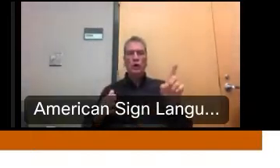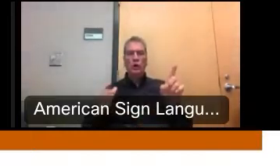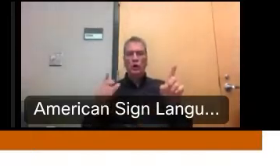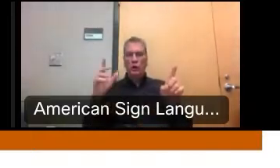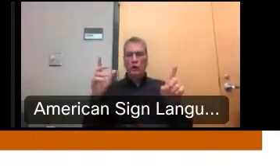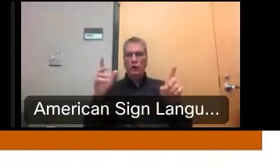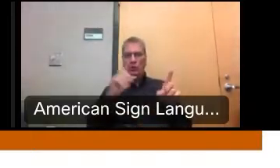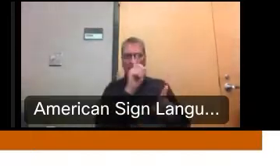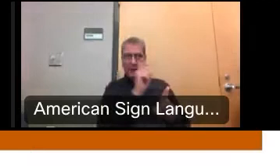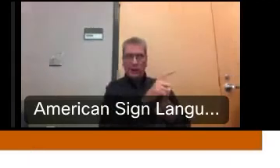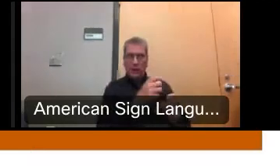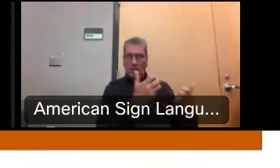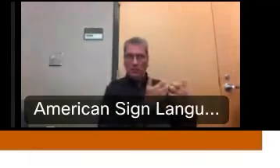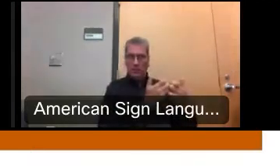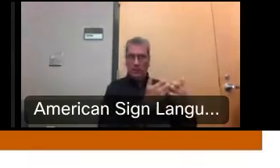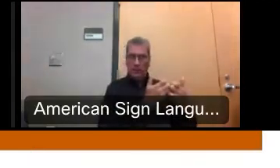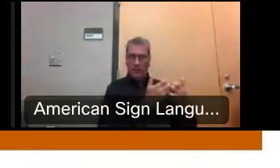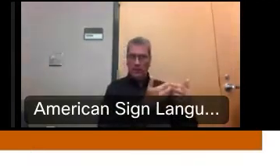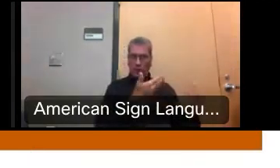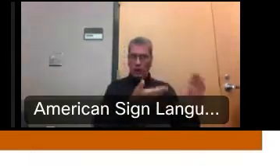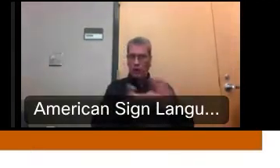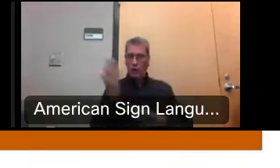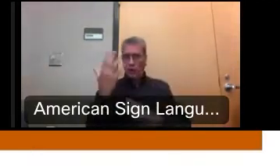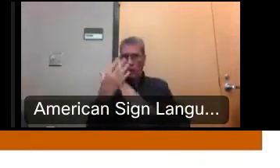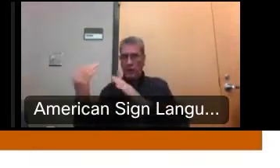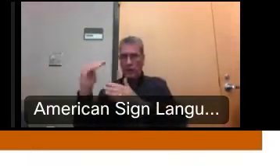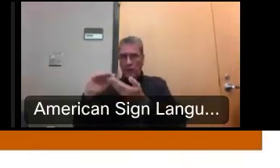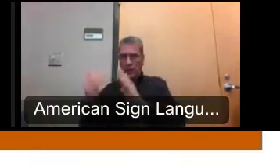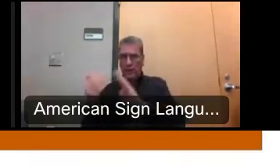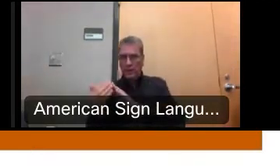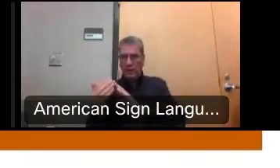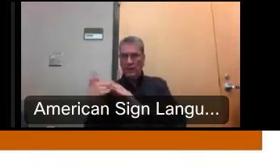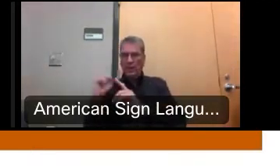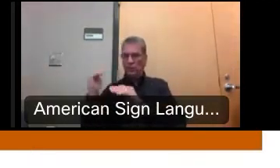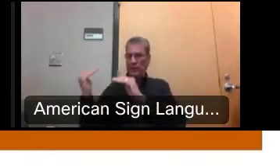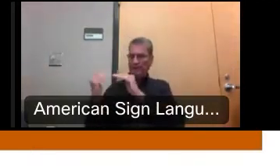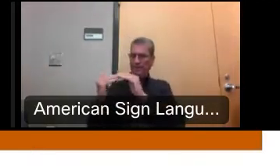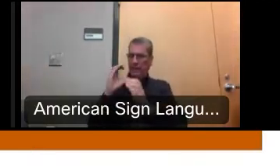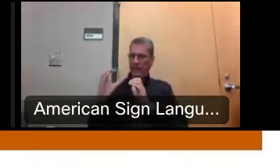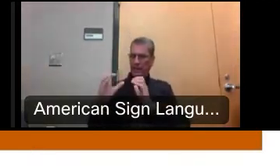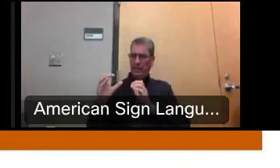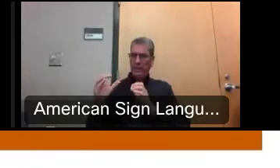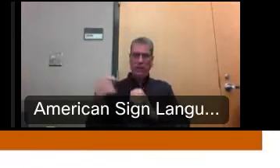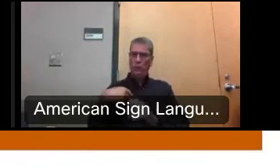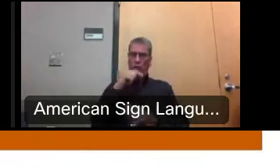out tonight. I want to debrief in the next morning. Like, it created a peer conversation angle on it that we did not do on purpose, but was really